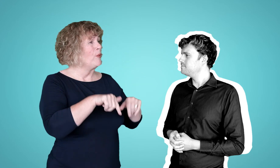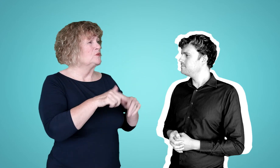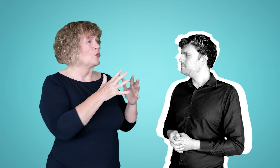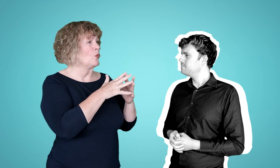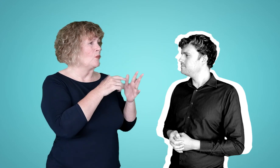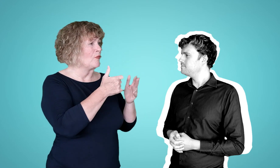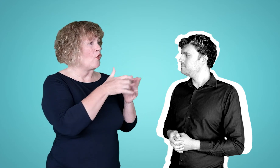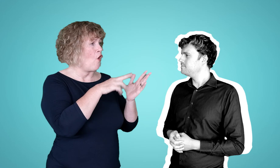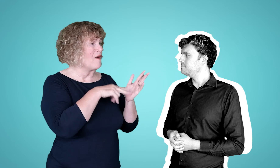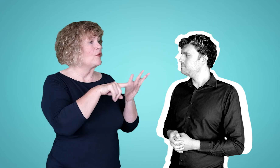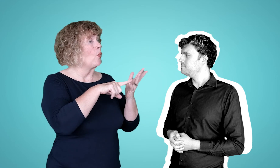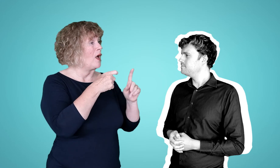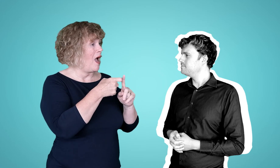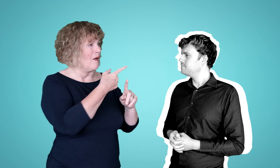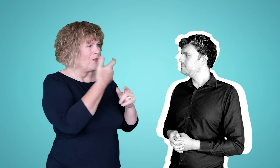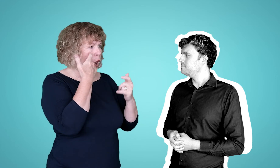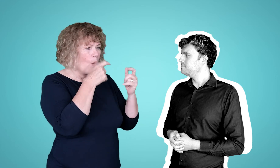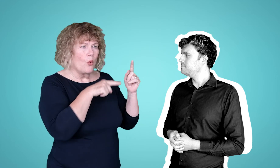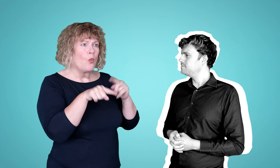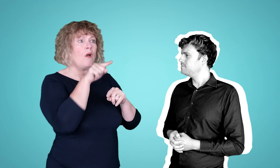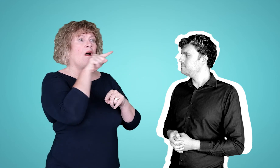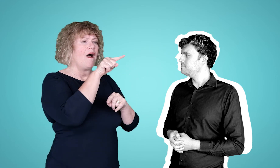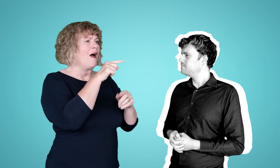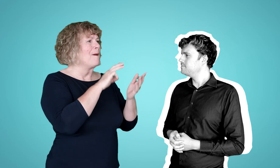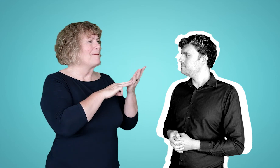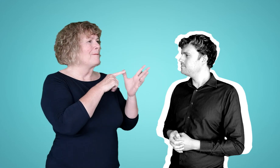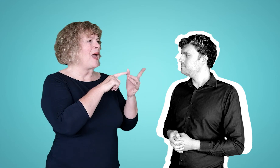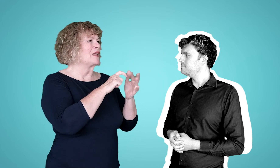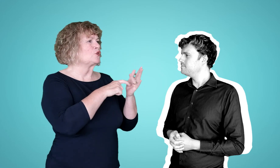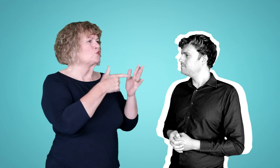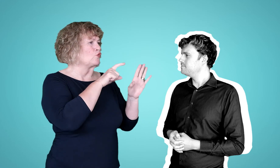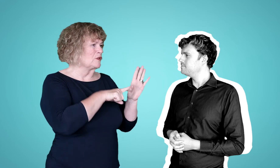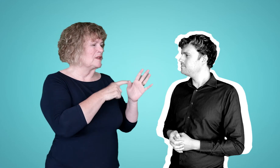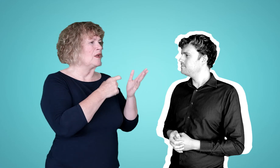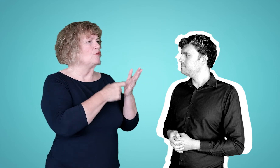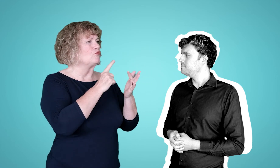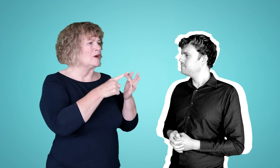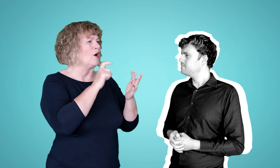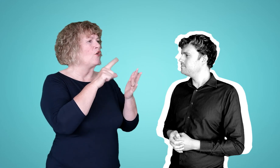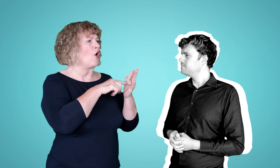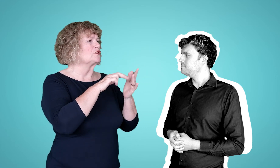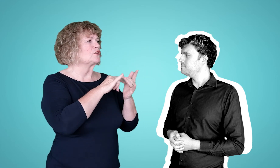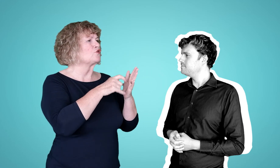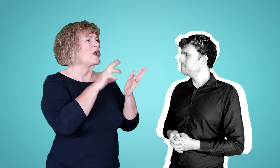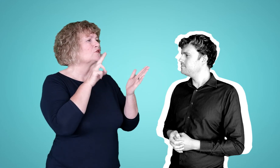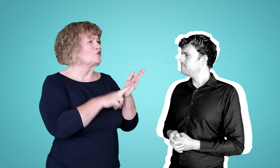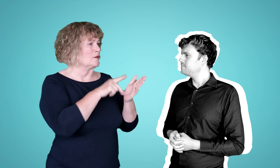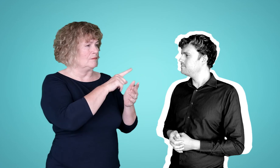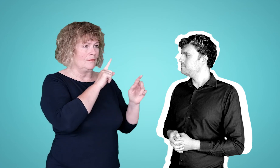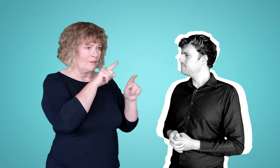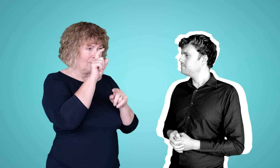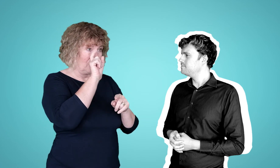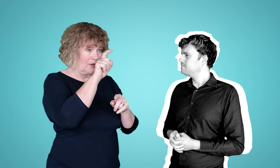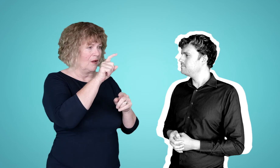Go to www.gov.uk and search for Mandatory Reconsideration.